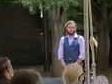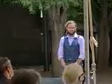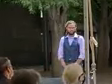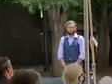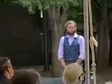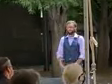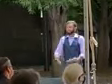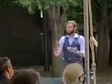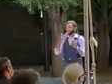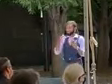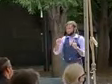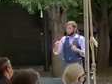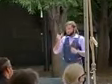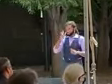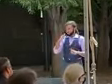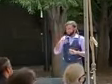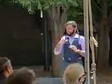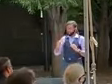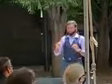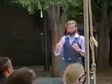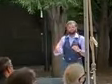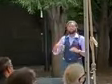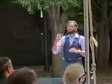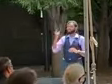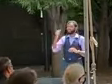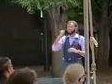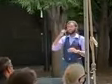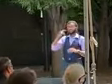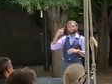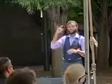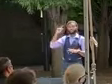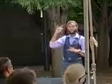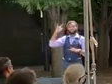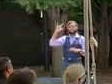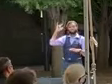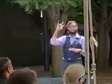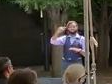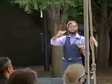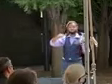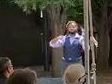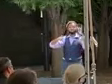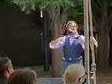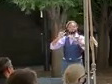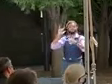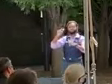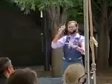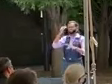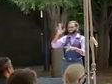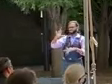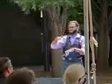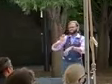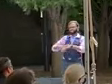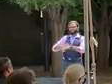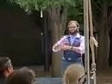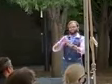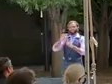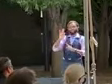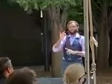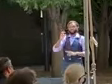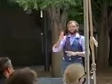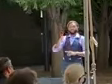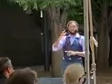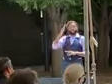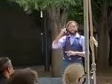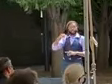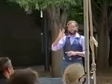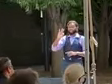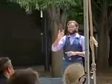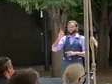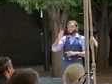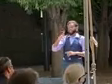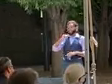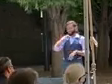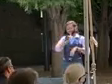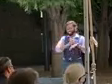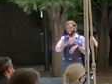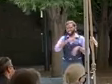Thank you. Can you hear me? If the planes are bothering you, take that as a signal from FDR himself because he created National Airport.